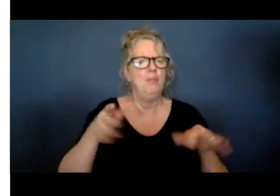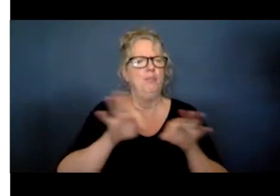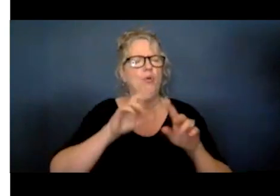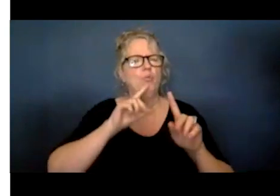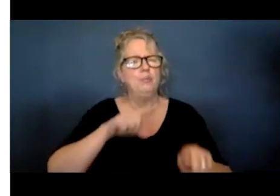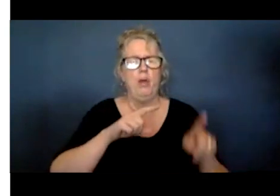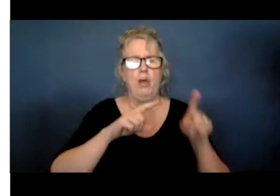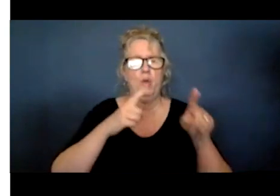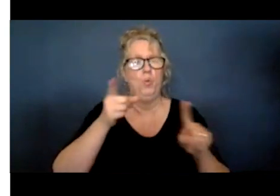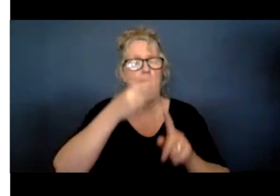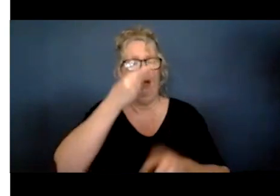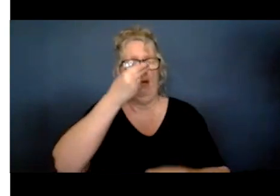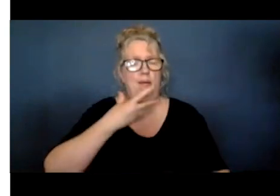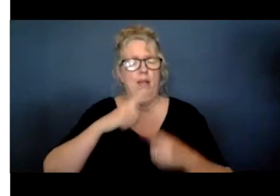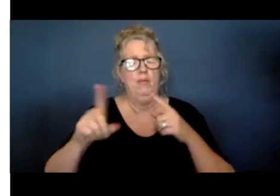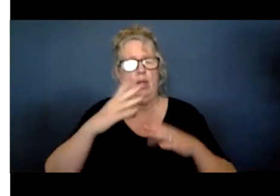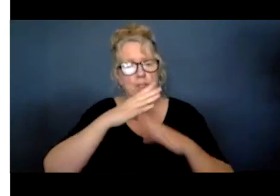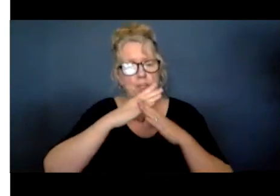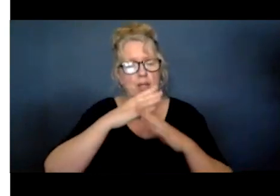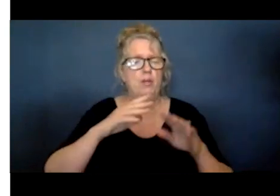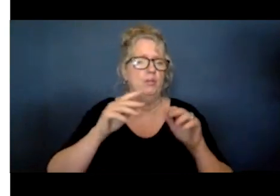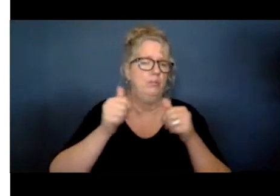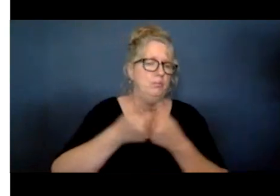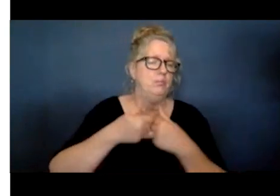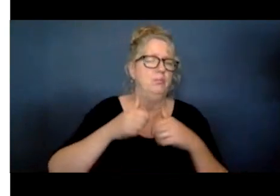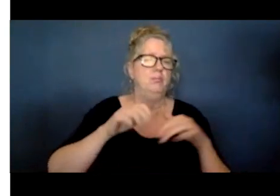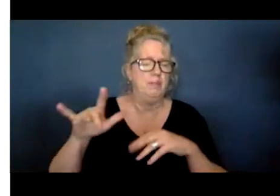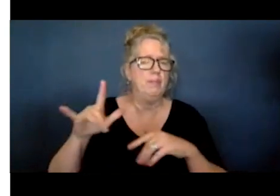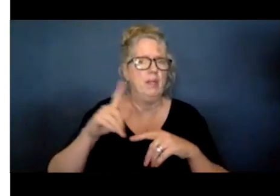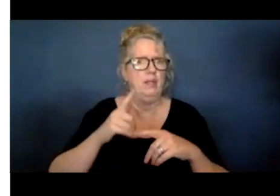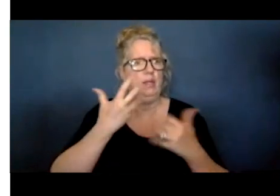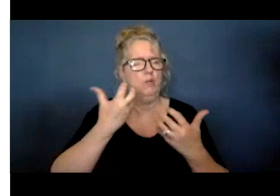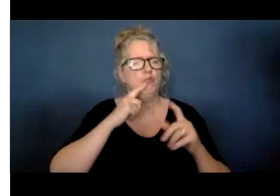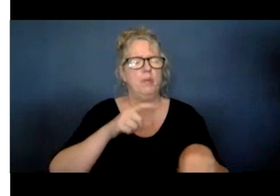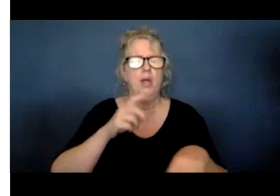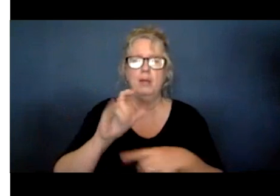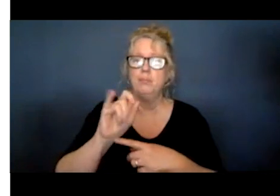identify barriers in their workflow. Just because something has been done a certain